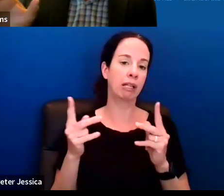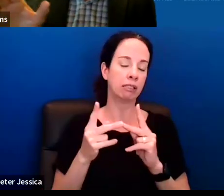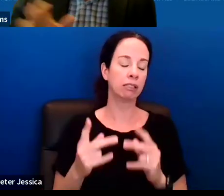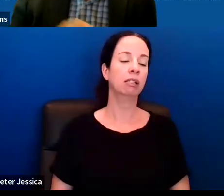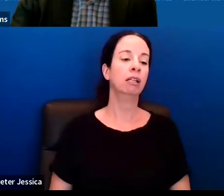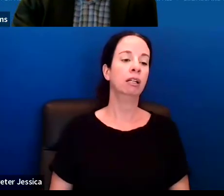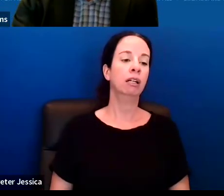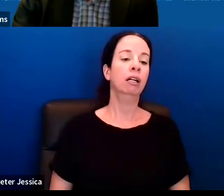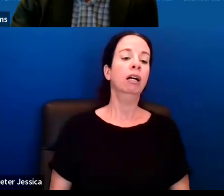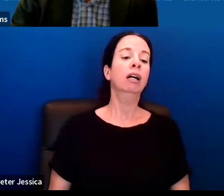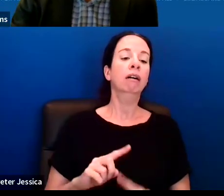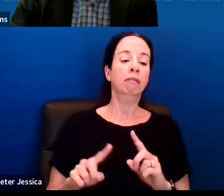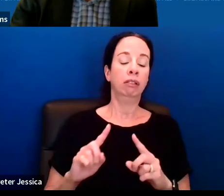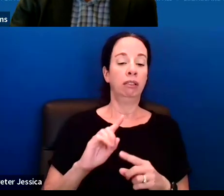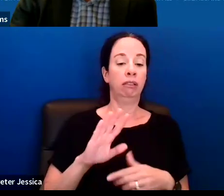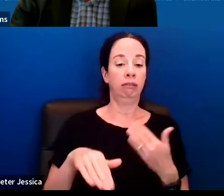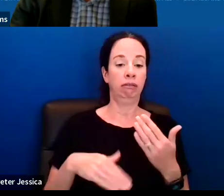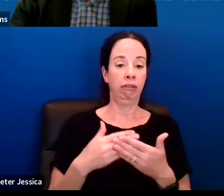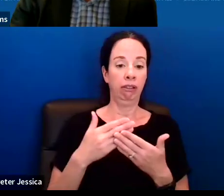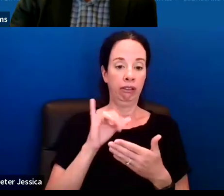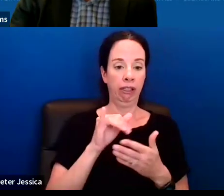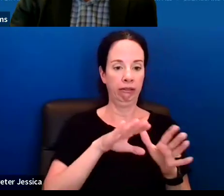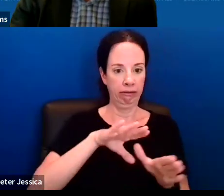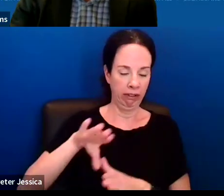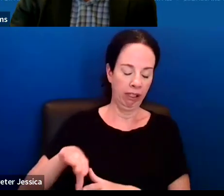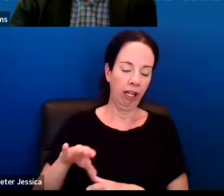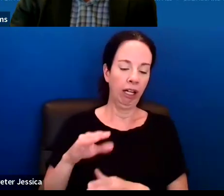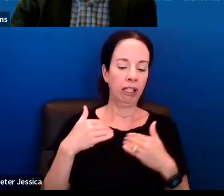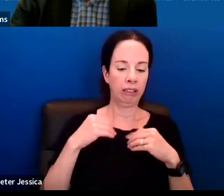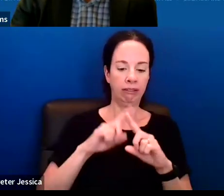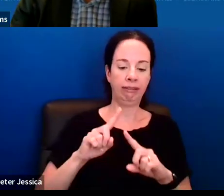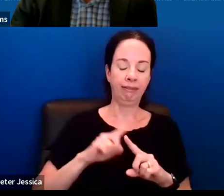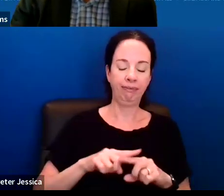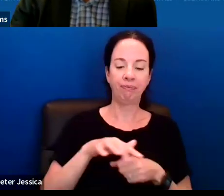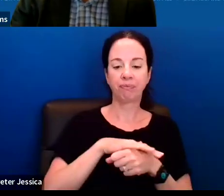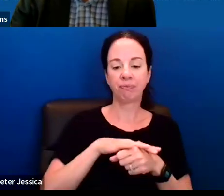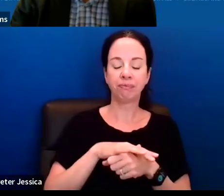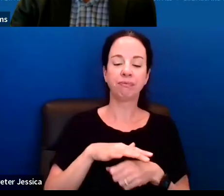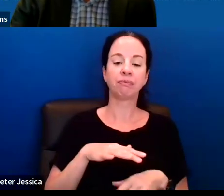outside of that, you've got all these regional and local efforts in Los Angeles, and San Jose,